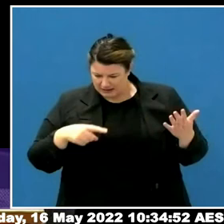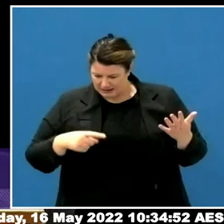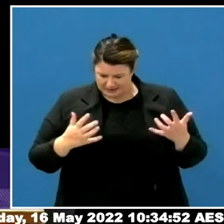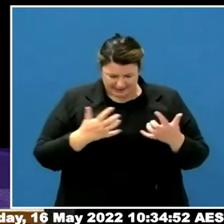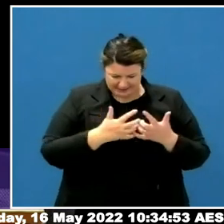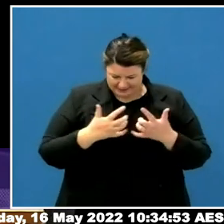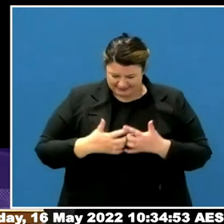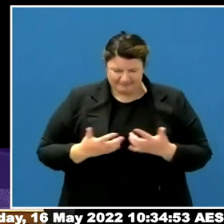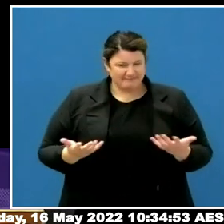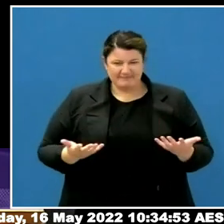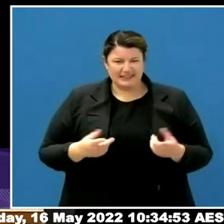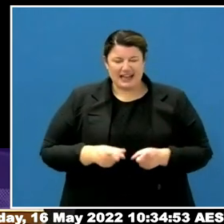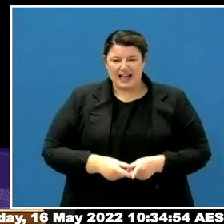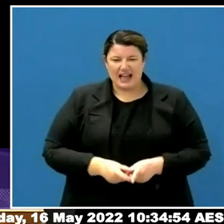being issued in a sporadic manner.